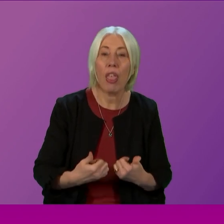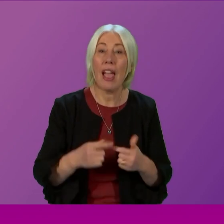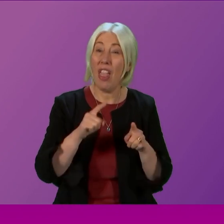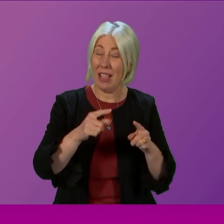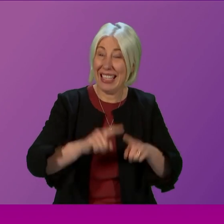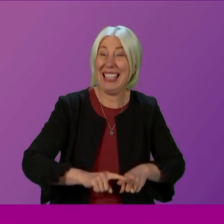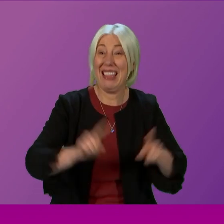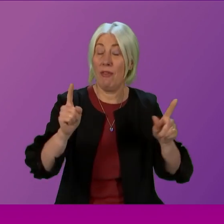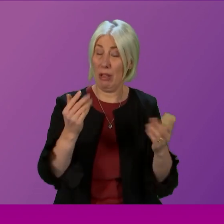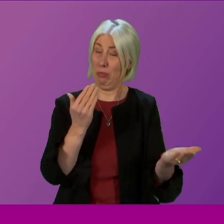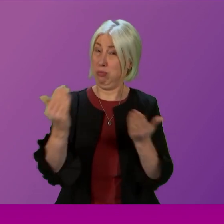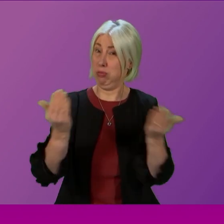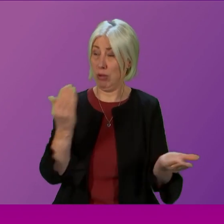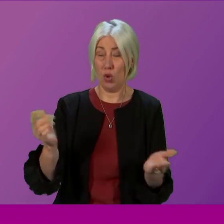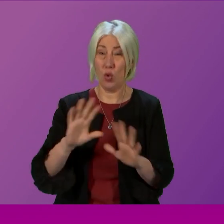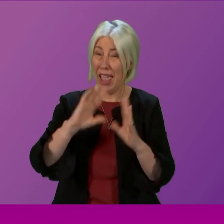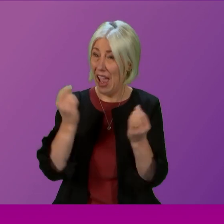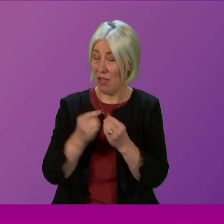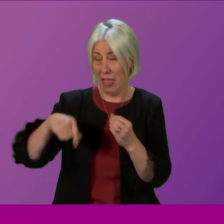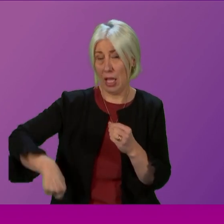to anything and everything that the Scottish Conservatives do.